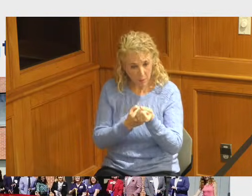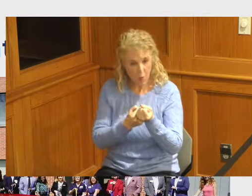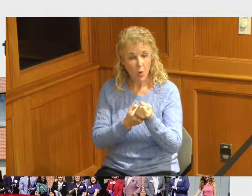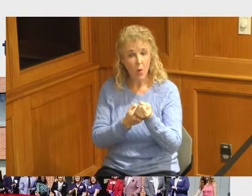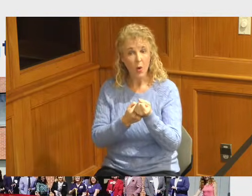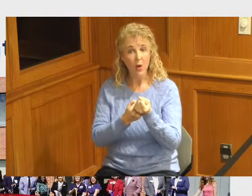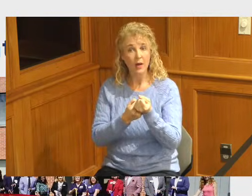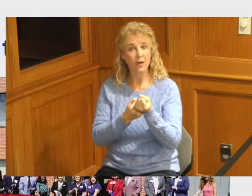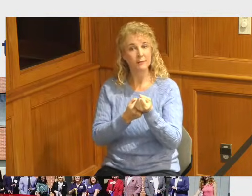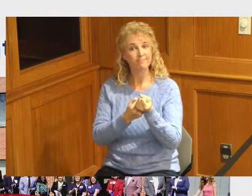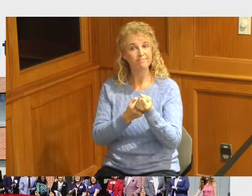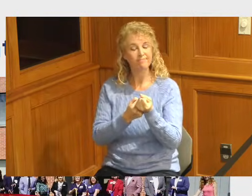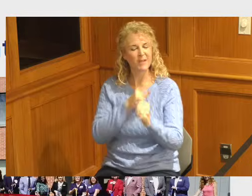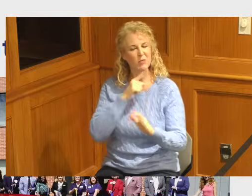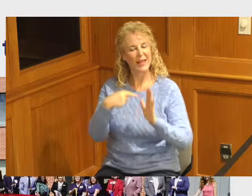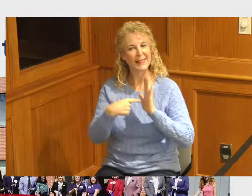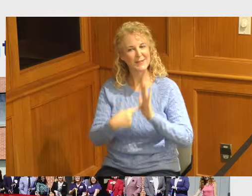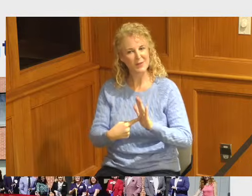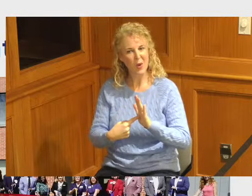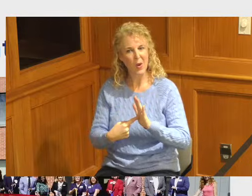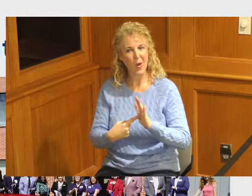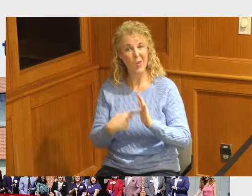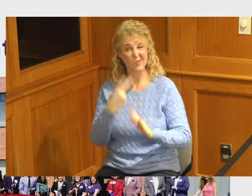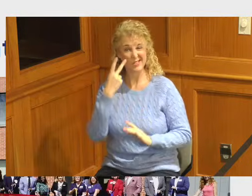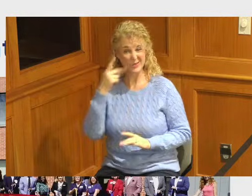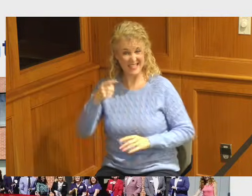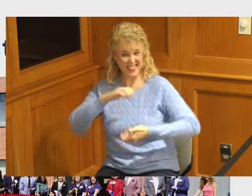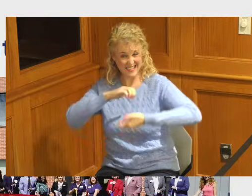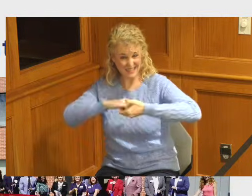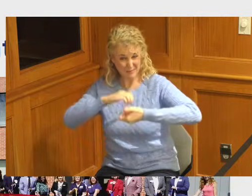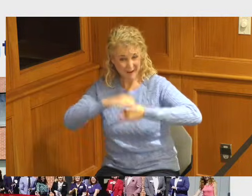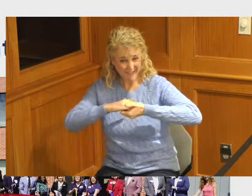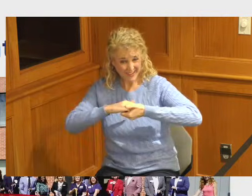also I think really highlights the partnership because for that project ultimately we spent a